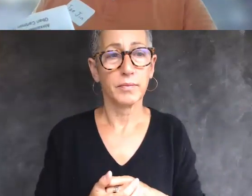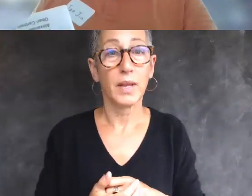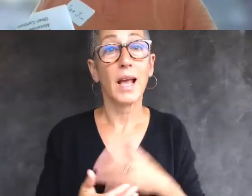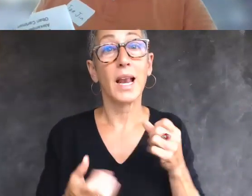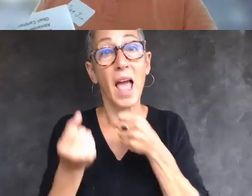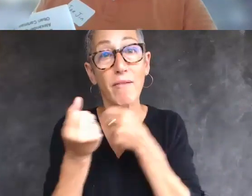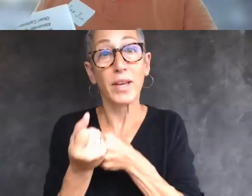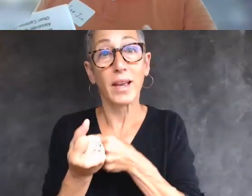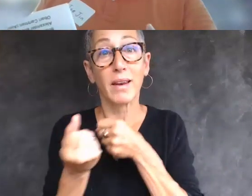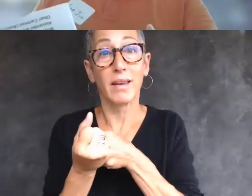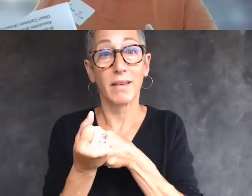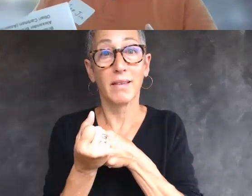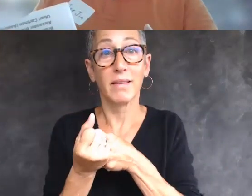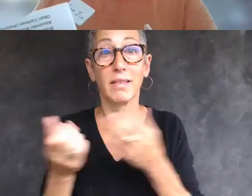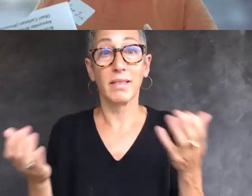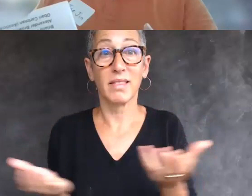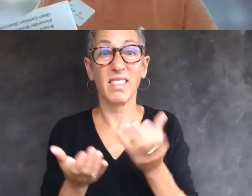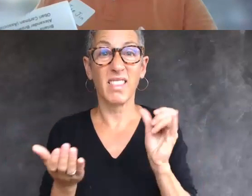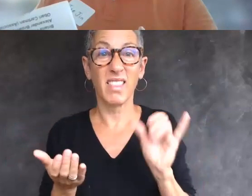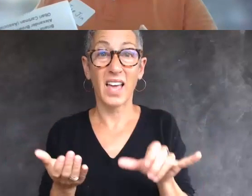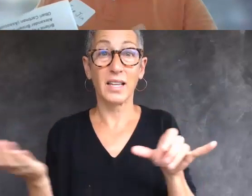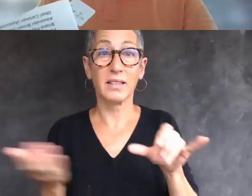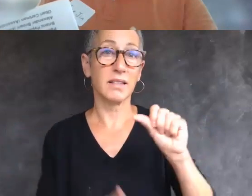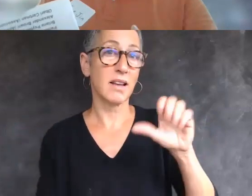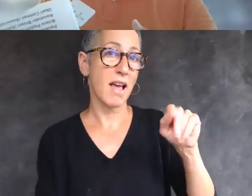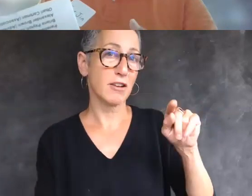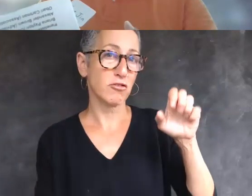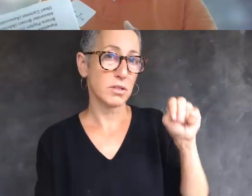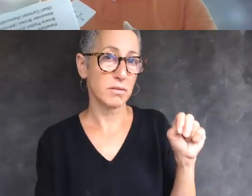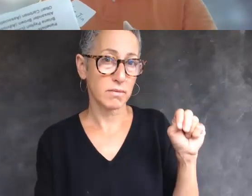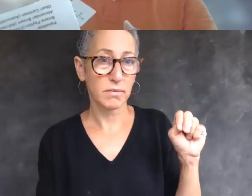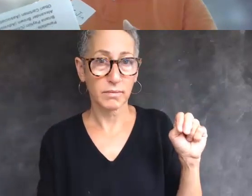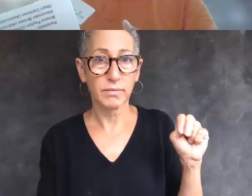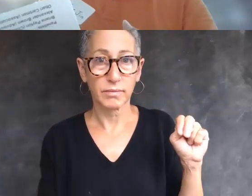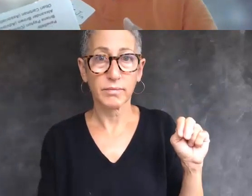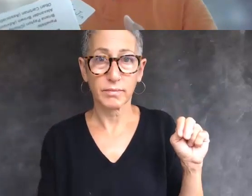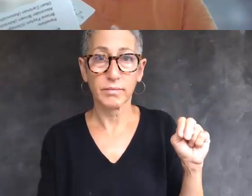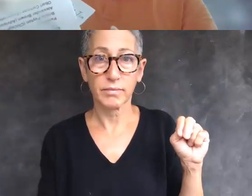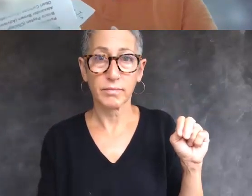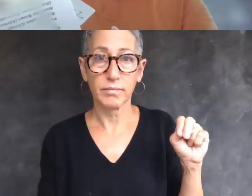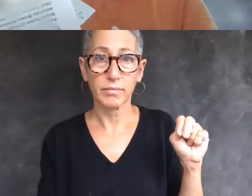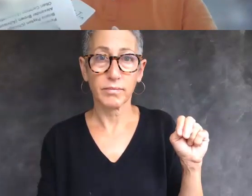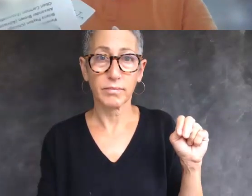It is an action of speaking up, advocating making sure that our communities